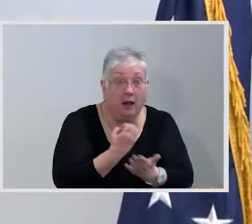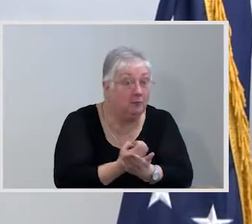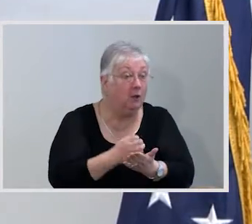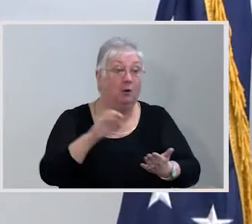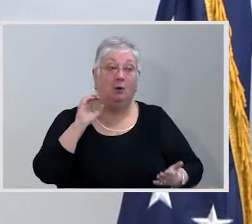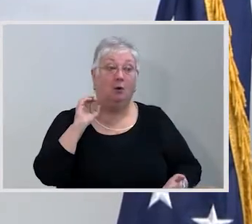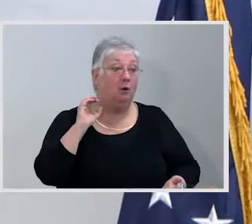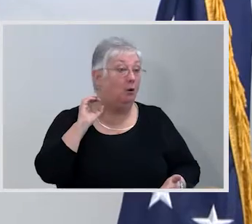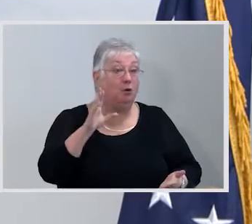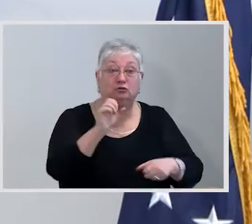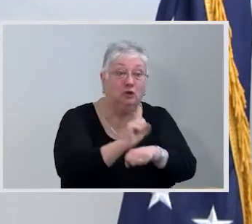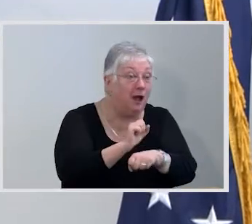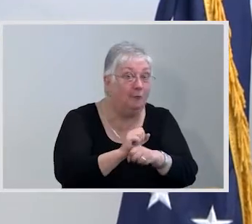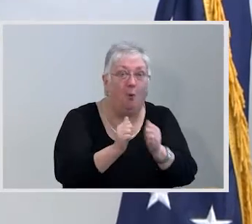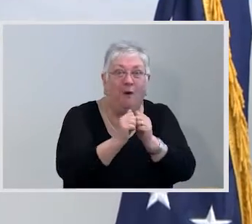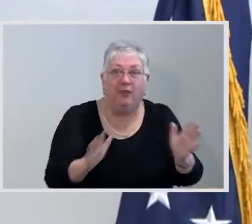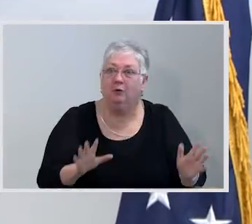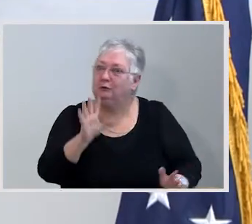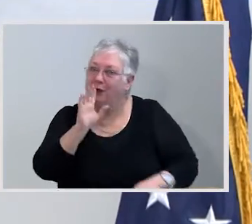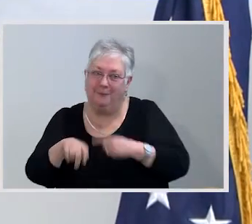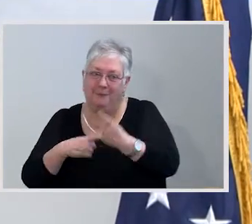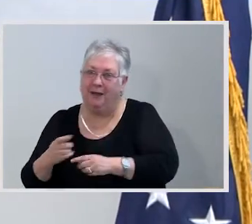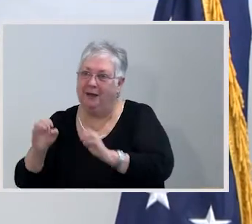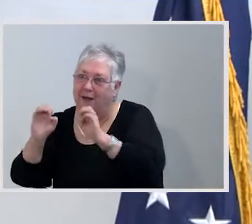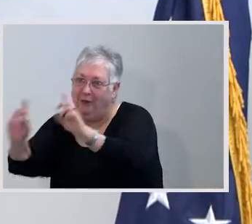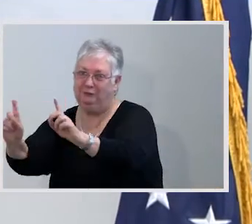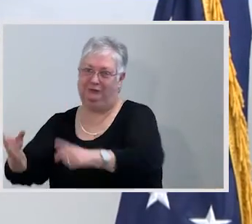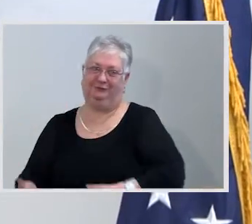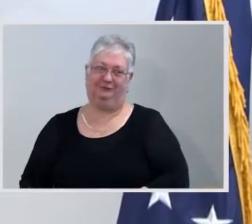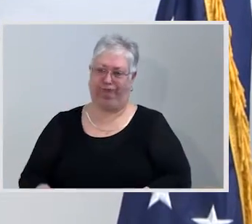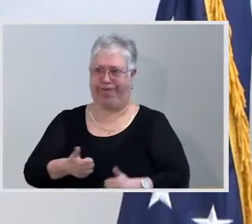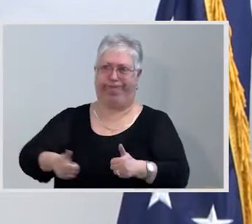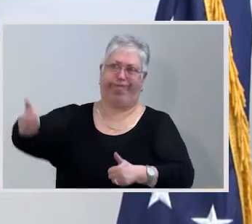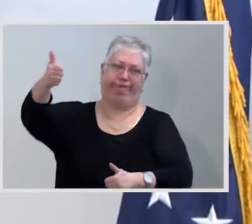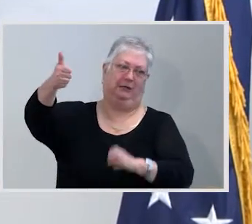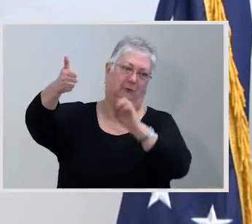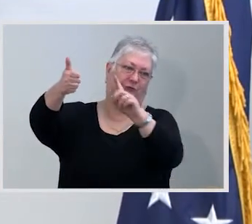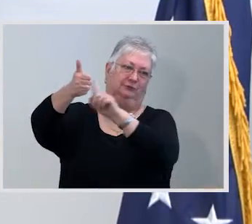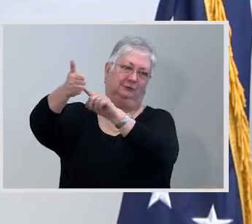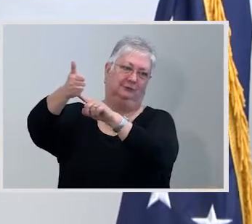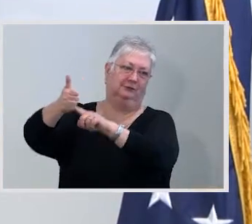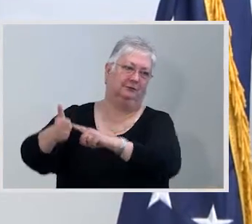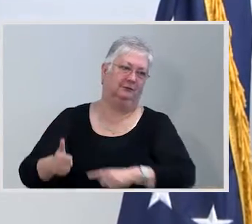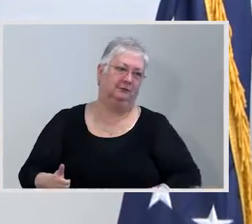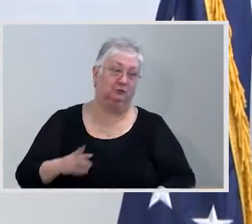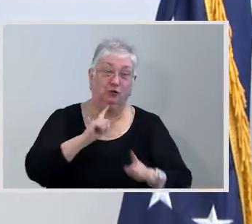WITH EDUCATION WE ARE TALKING ABOUT 3-YEAR-OLDS IN PRESCHOOL. WE'RE TALKING ABOUT ADULTS IN HIGHER EDUCATION.